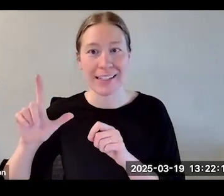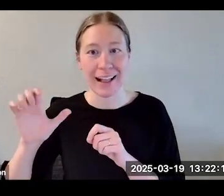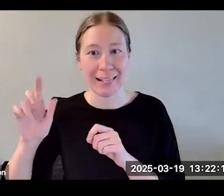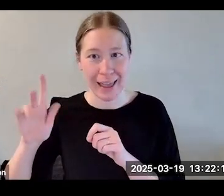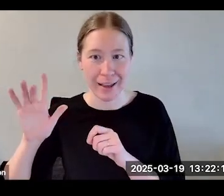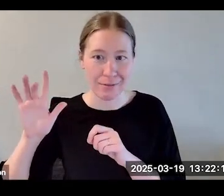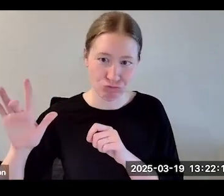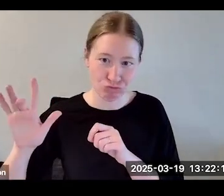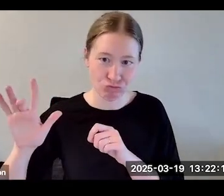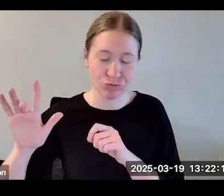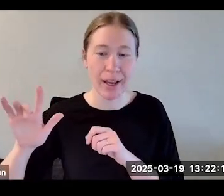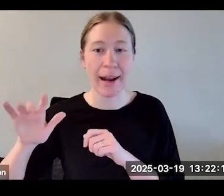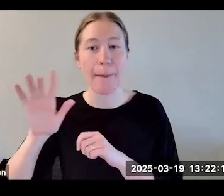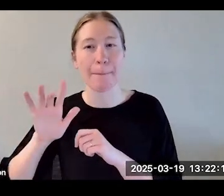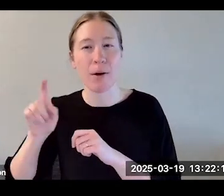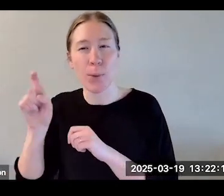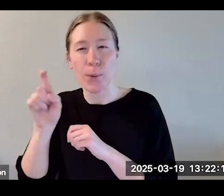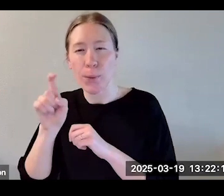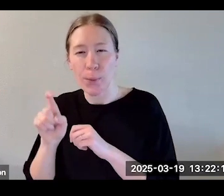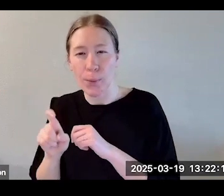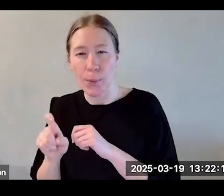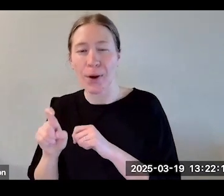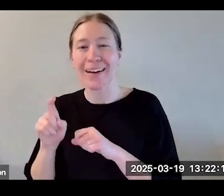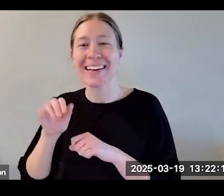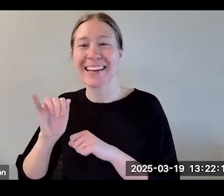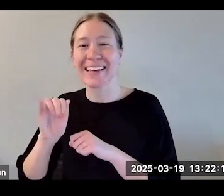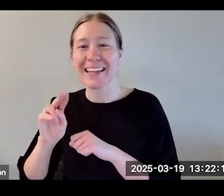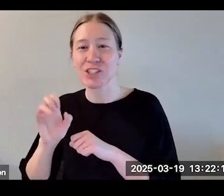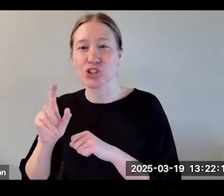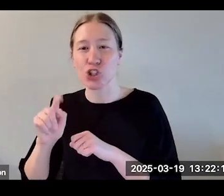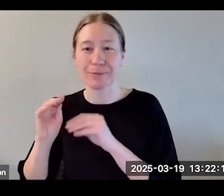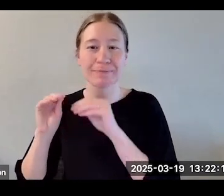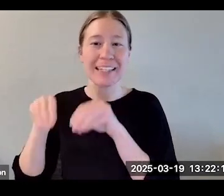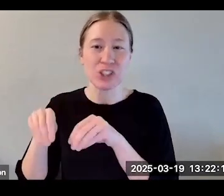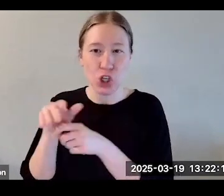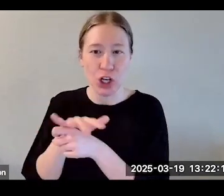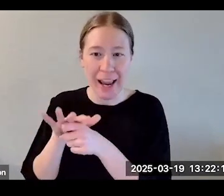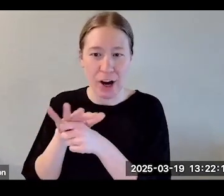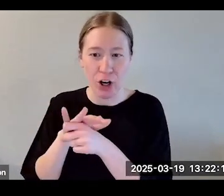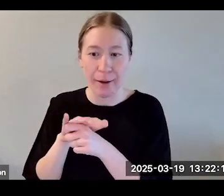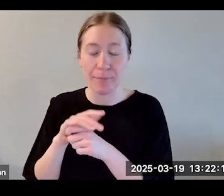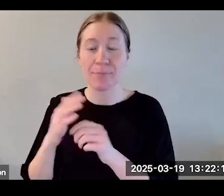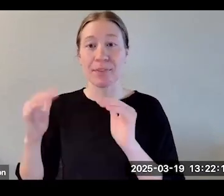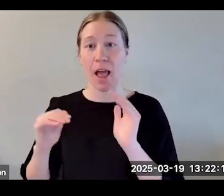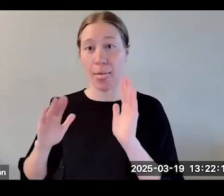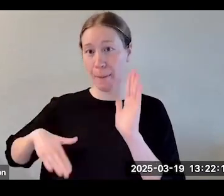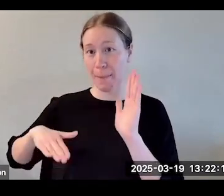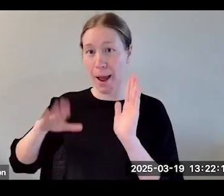And then the second image on the screen is just that box that comes up when you select that option.